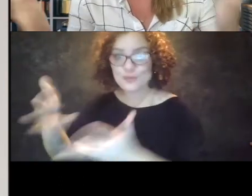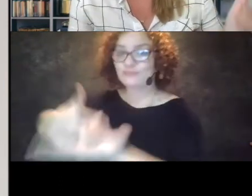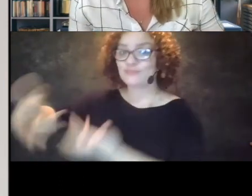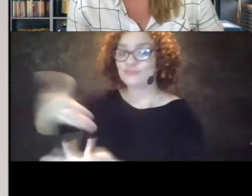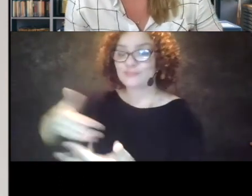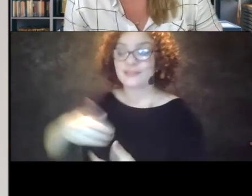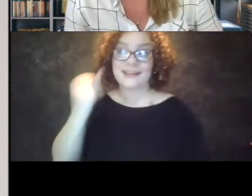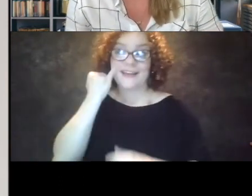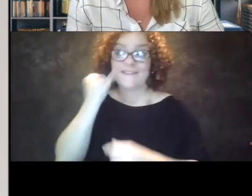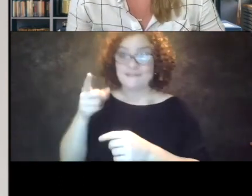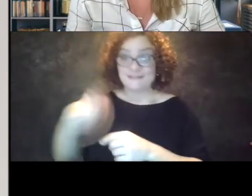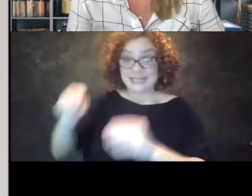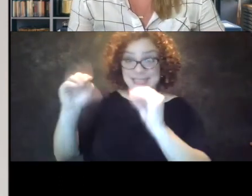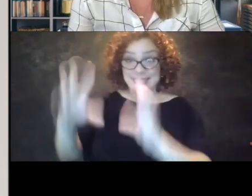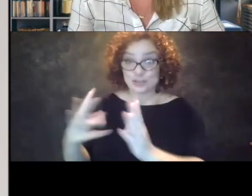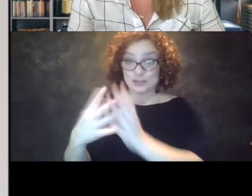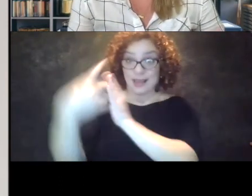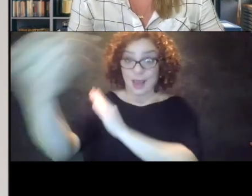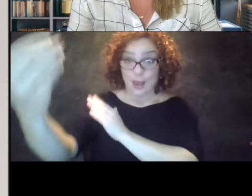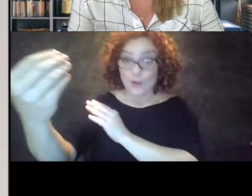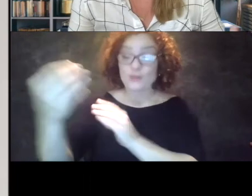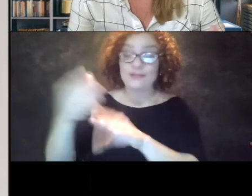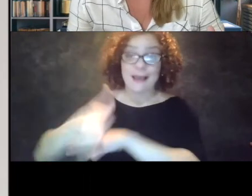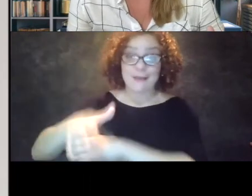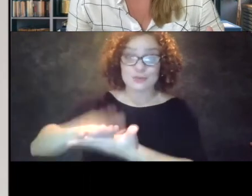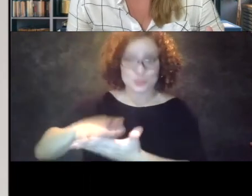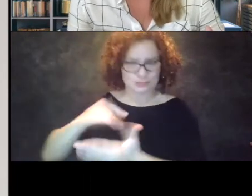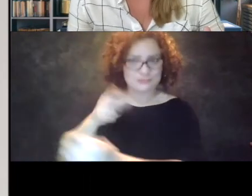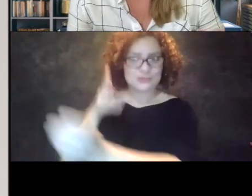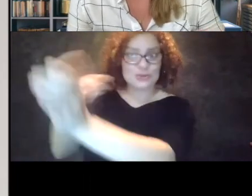tried to hang out with them if they needed to to volunteer for something, I'd volunteer,